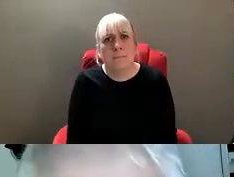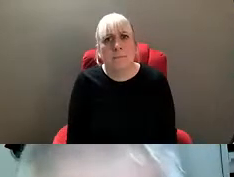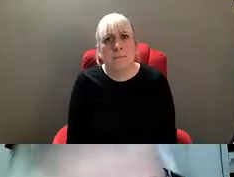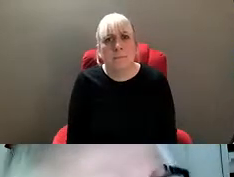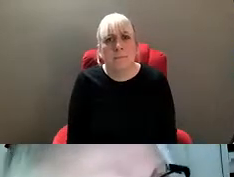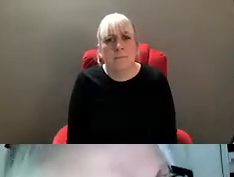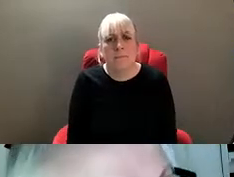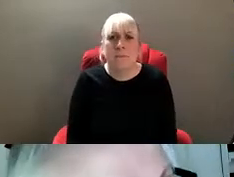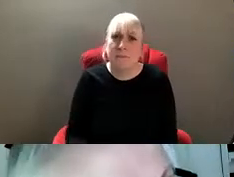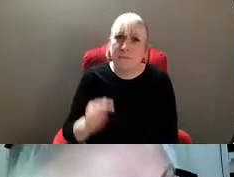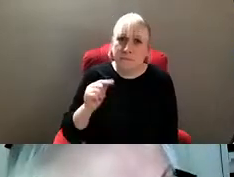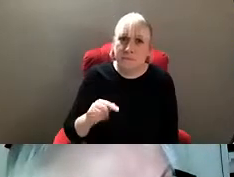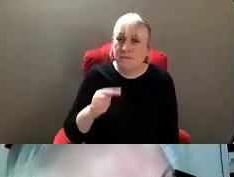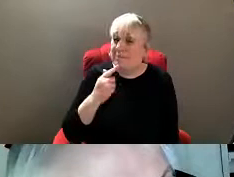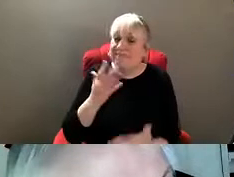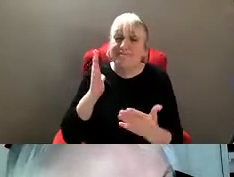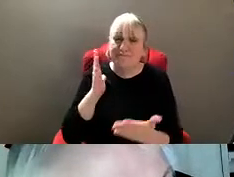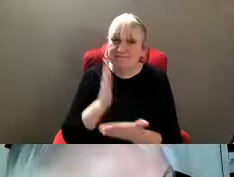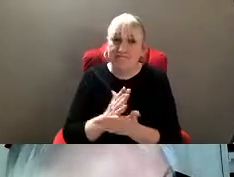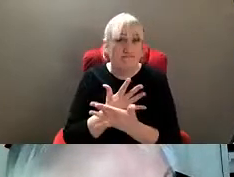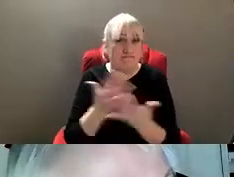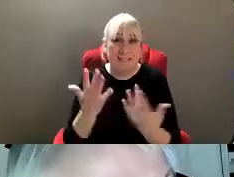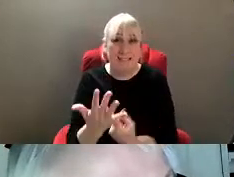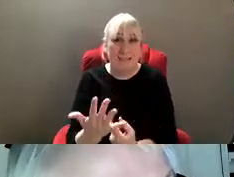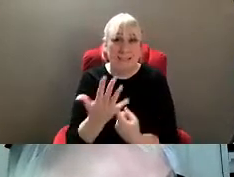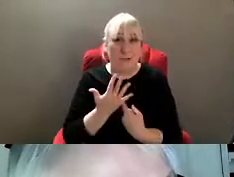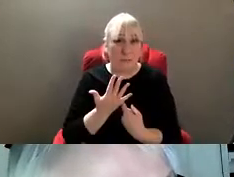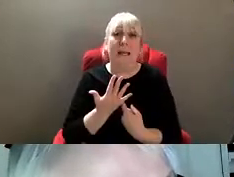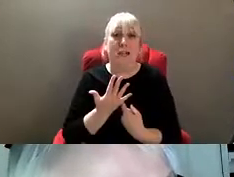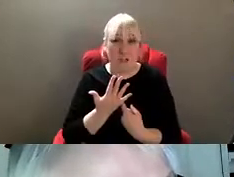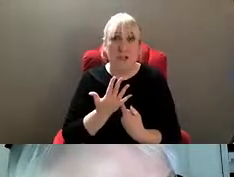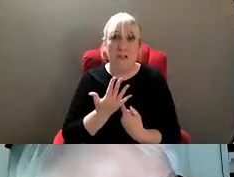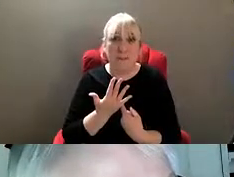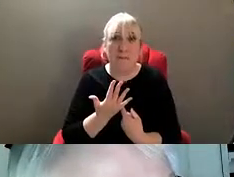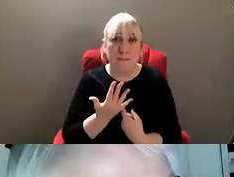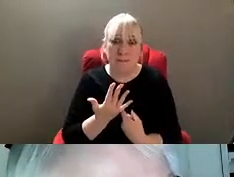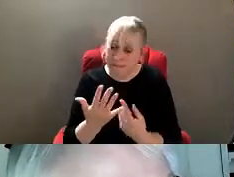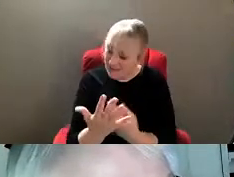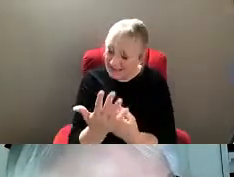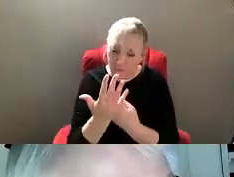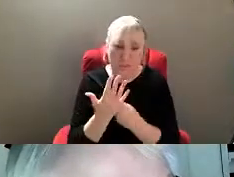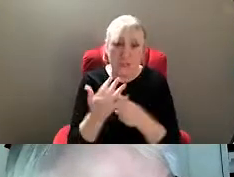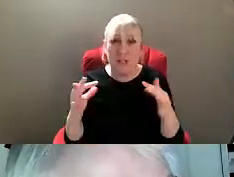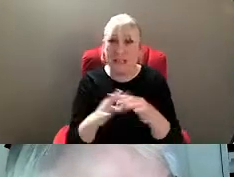the discrimination is is just really heightened in these spaces and why is that um